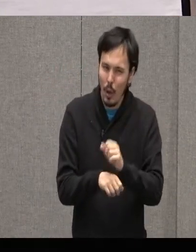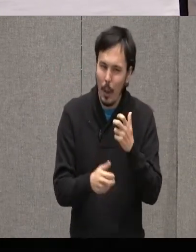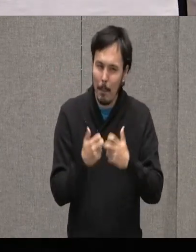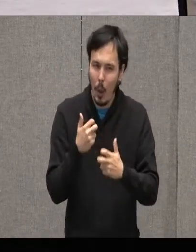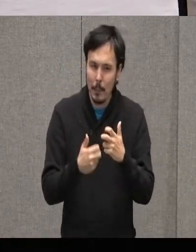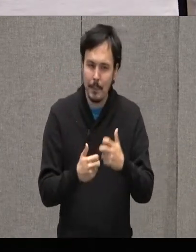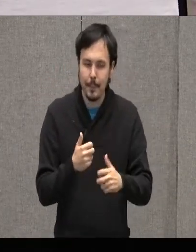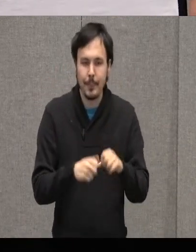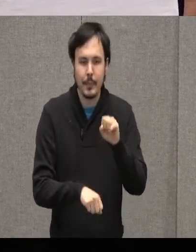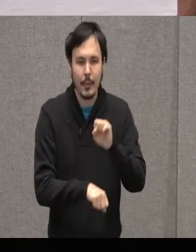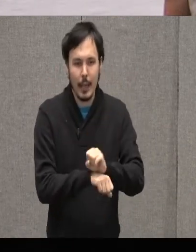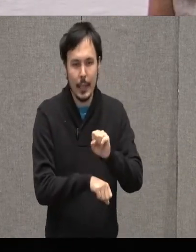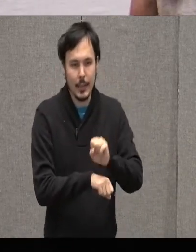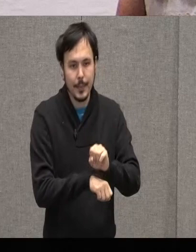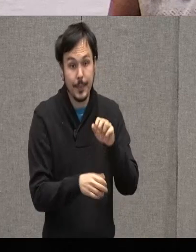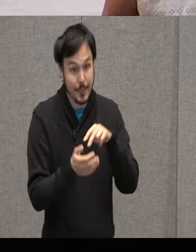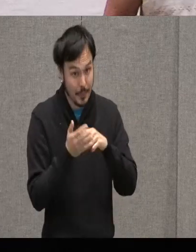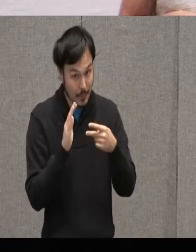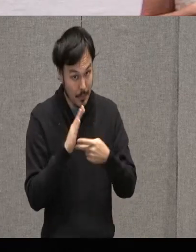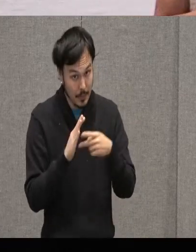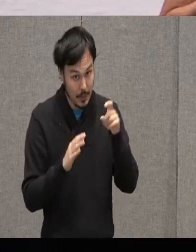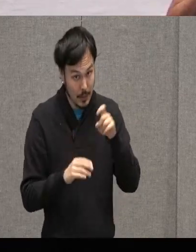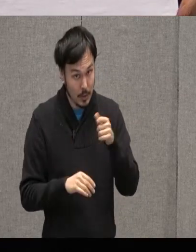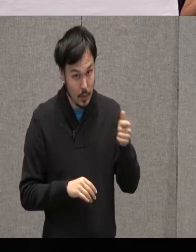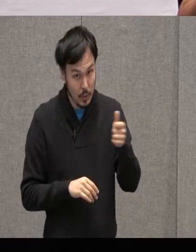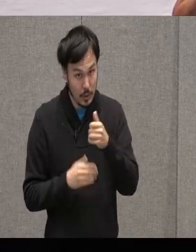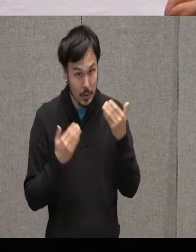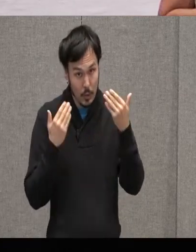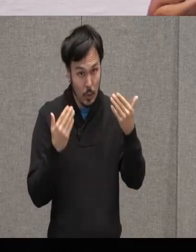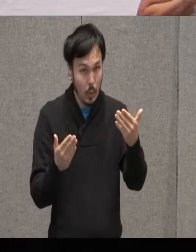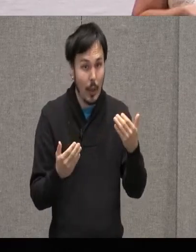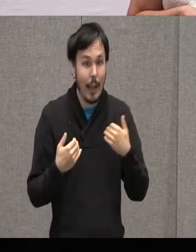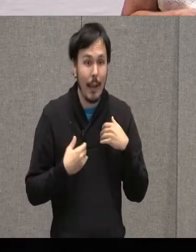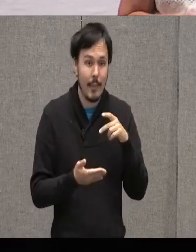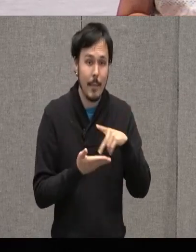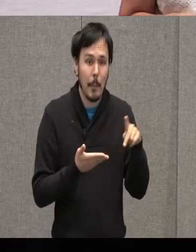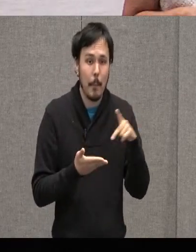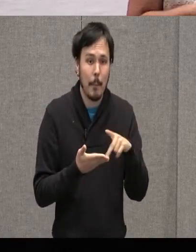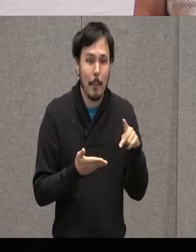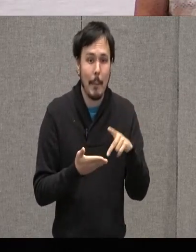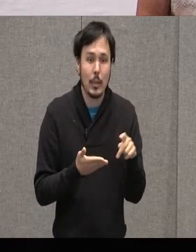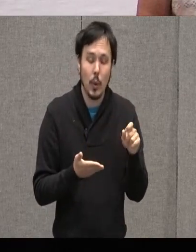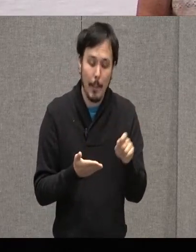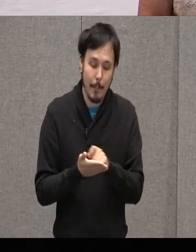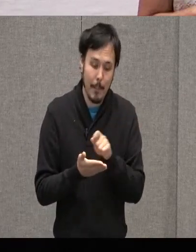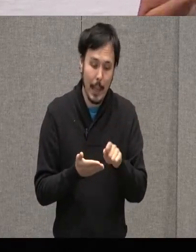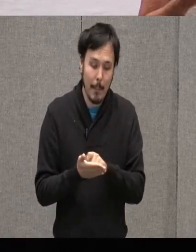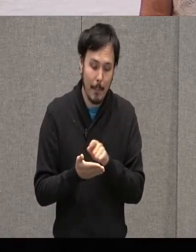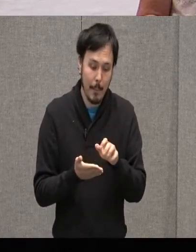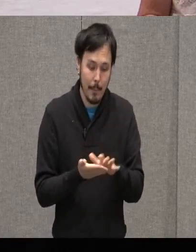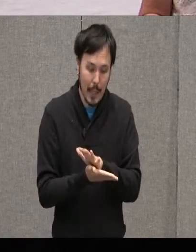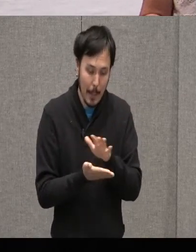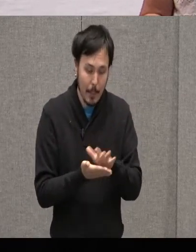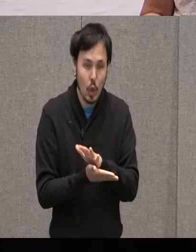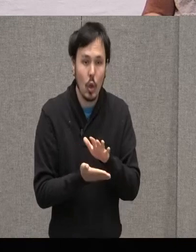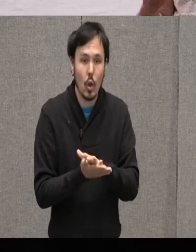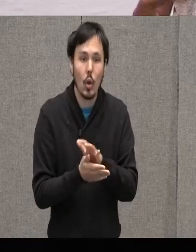but that means that I need you to go ahead and make sure you have a pencil and paper. Pause me try it out before I do it